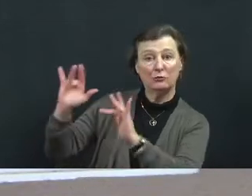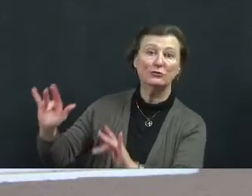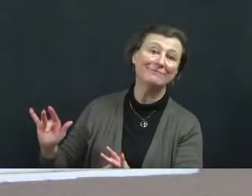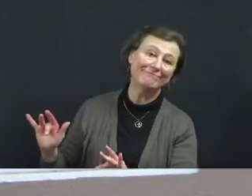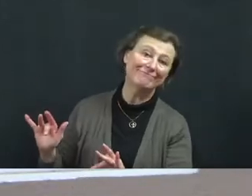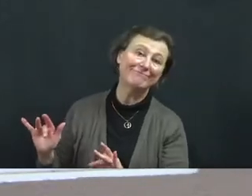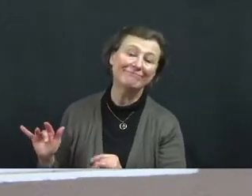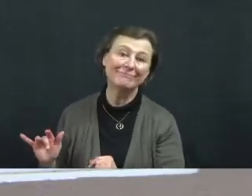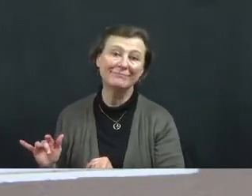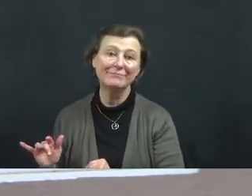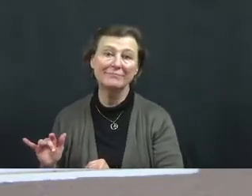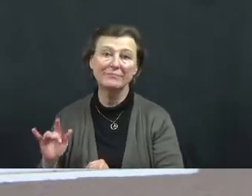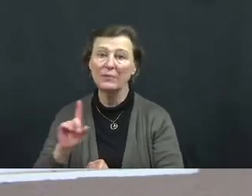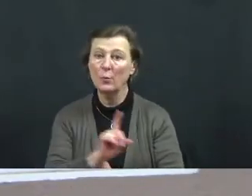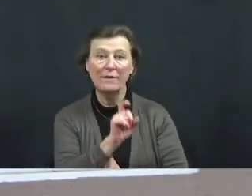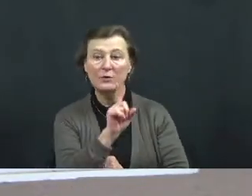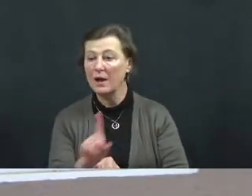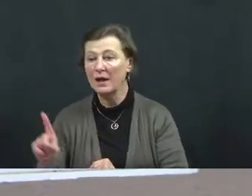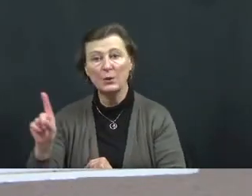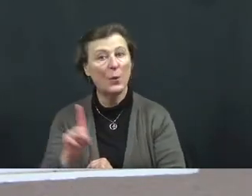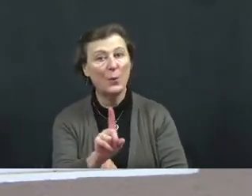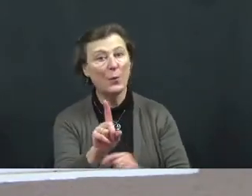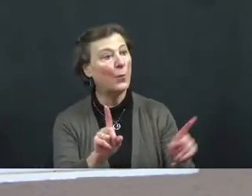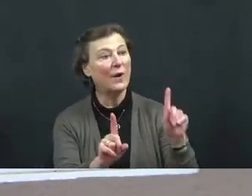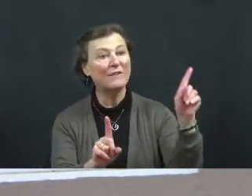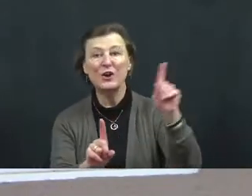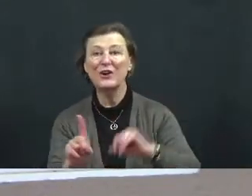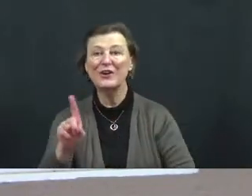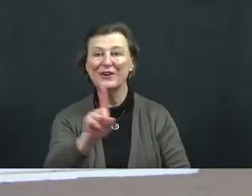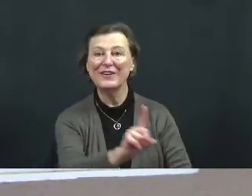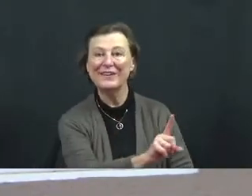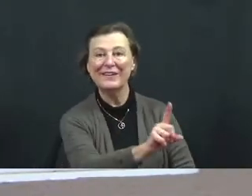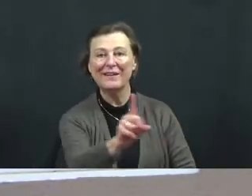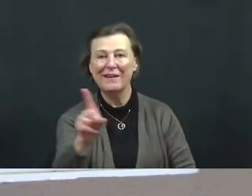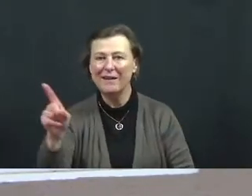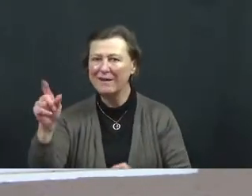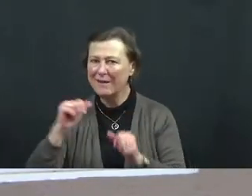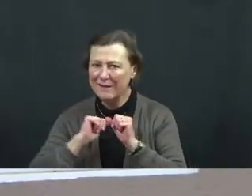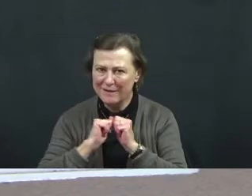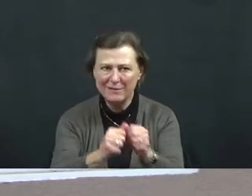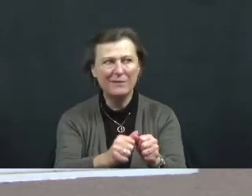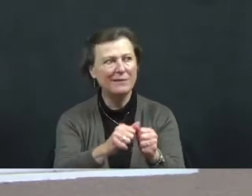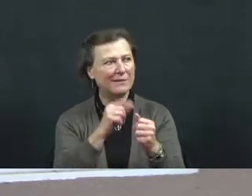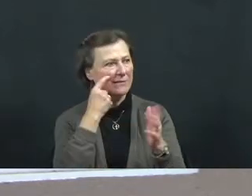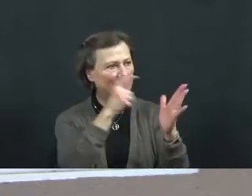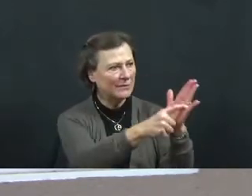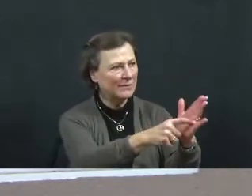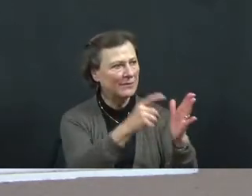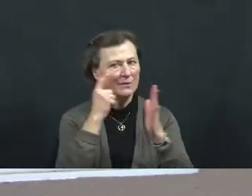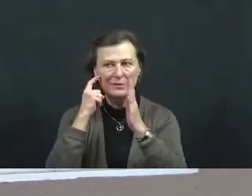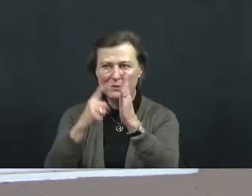Wherever I go, wherever I go, I continually witness the goodness of human nature.